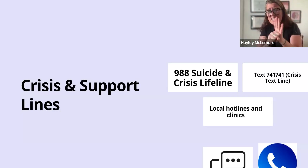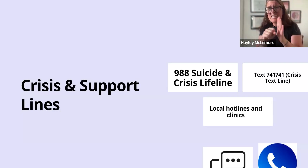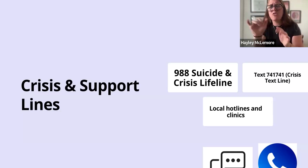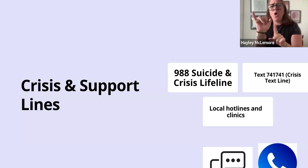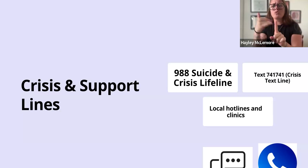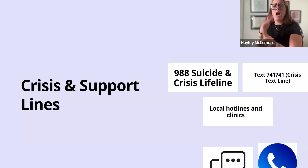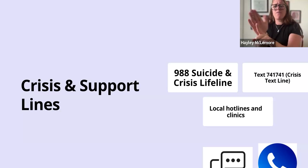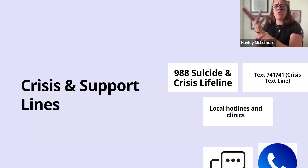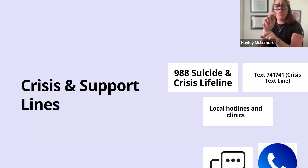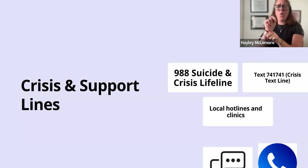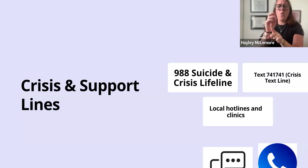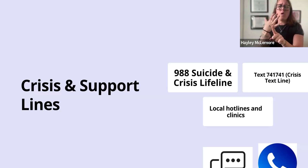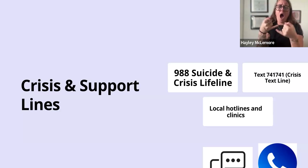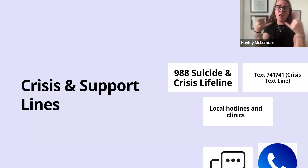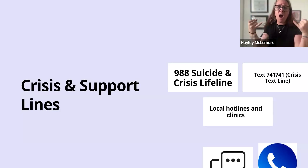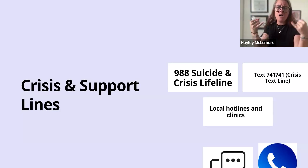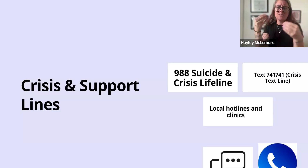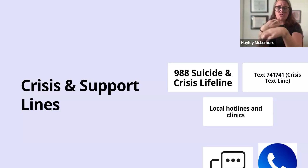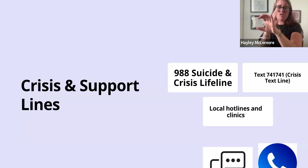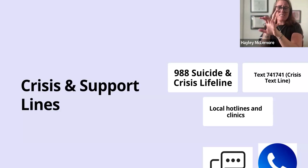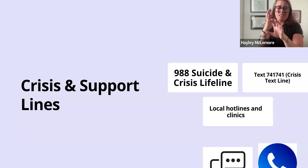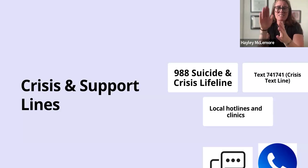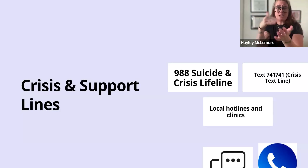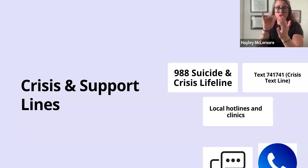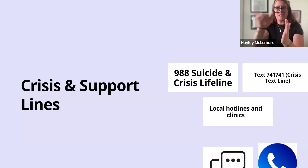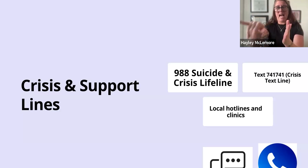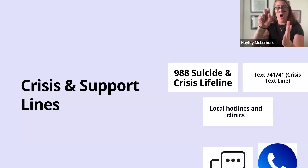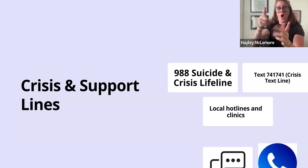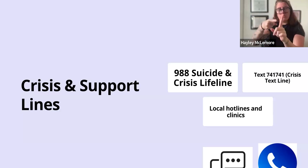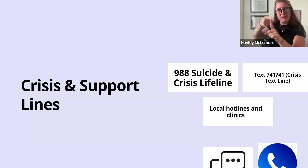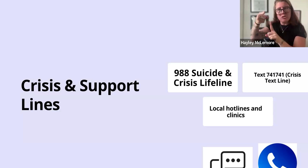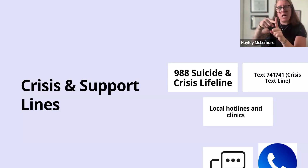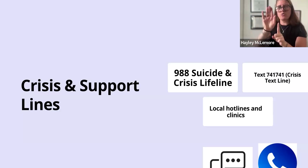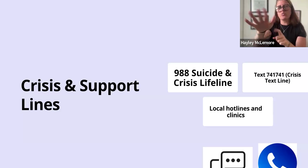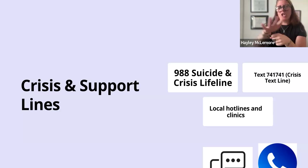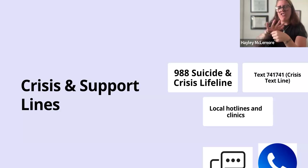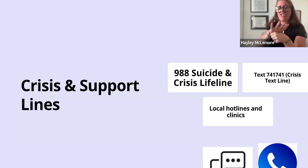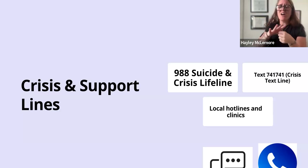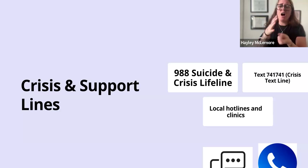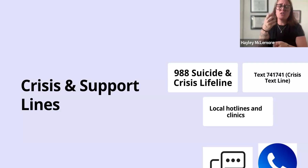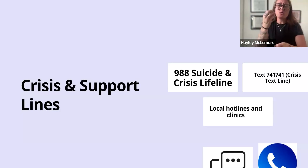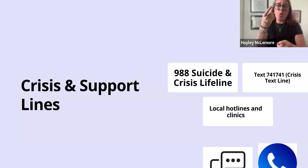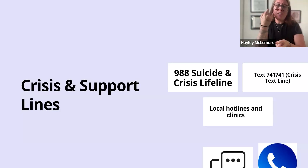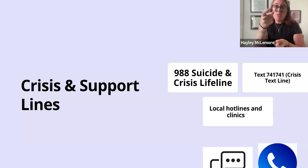Some cities and states have their own crisis hotline that you can call or text into.